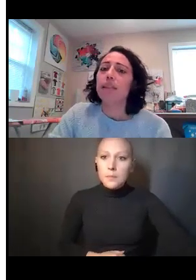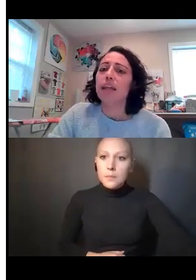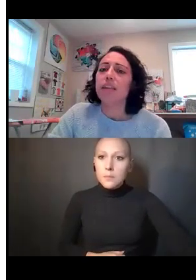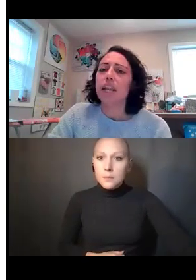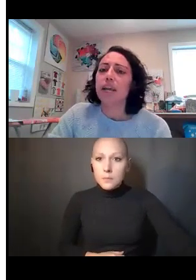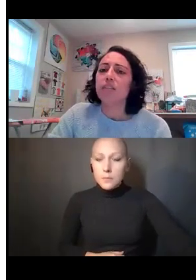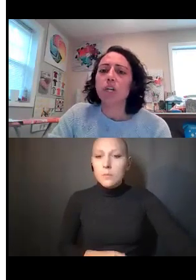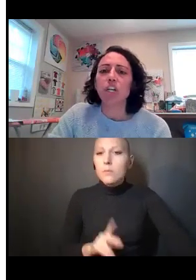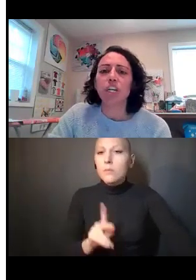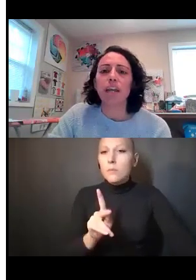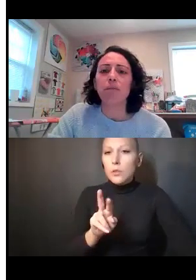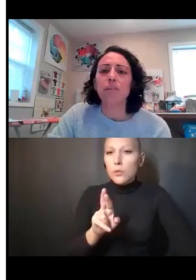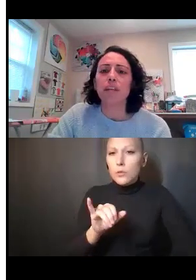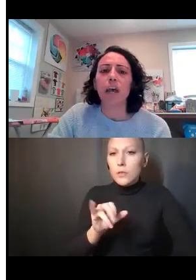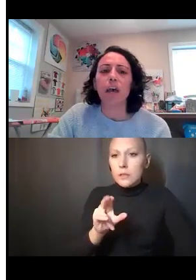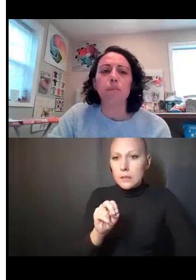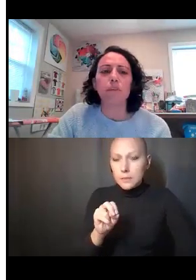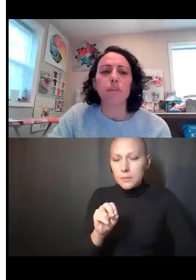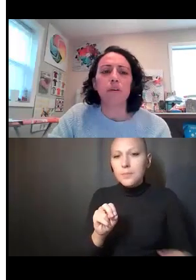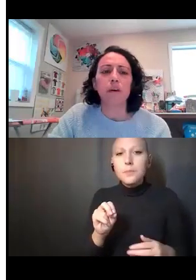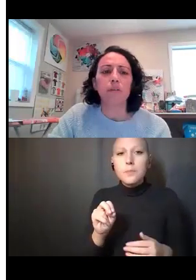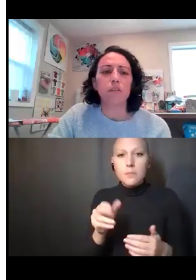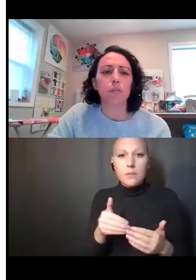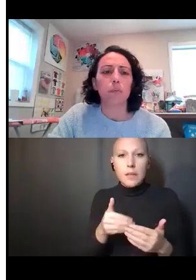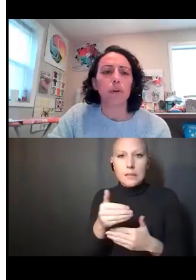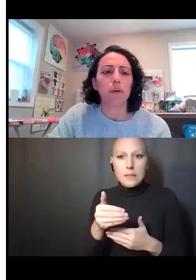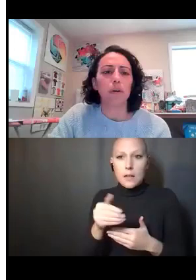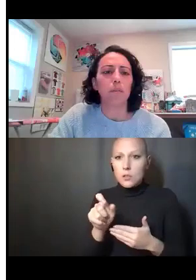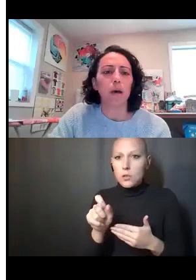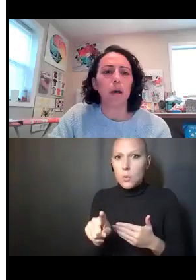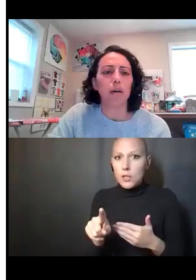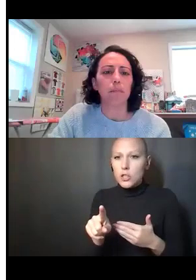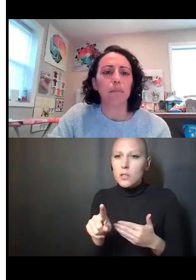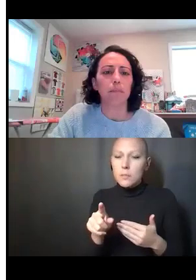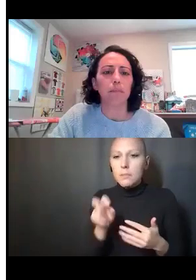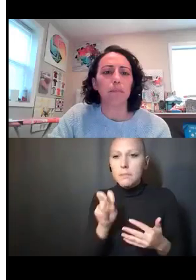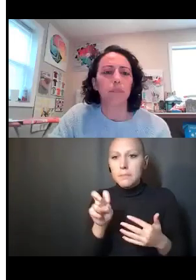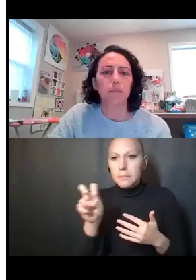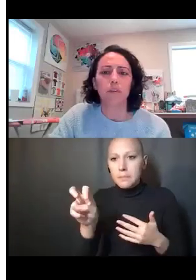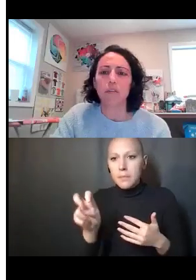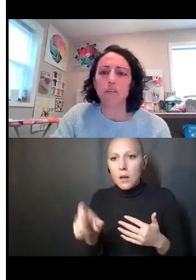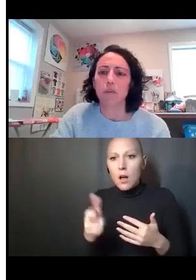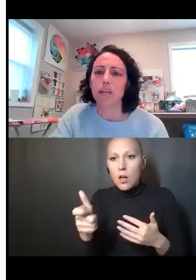Kristin Ta: And then the next question, and I'm just going to hop to the other support mock-up for this one.